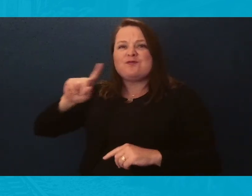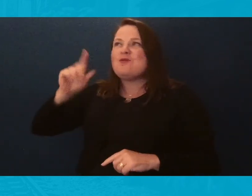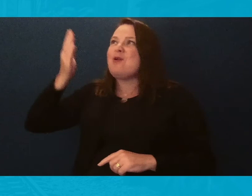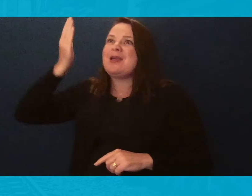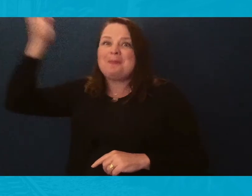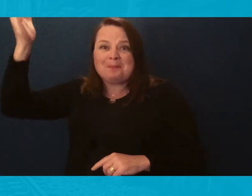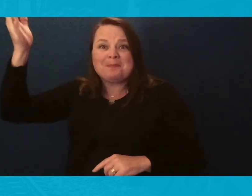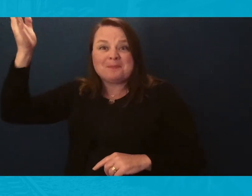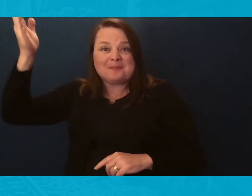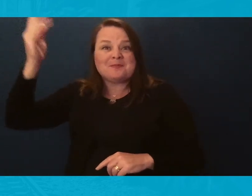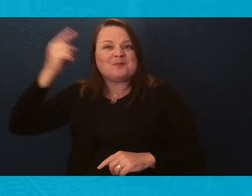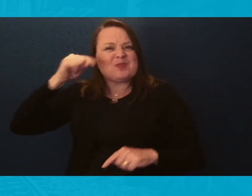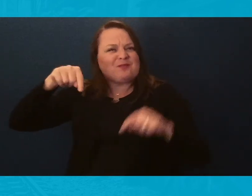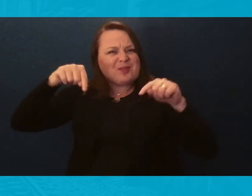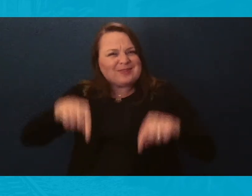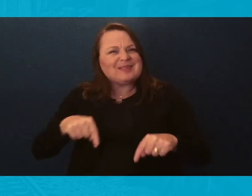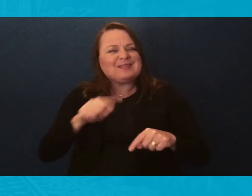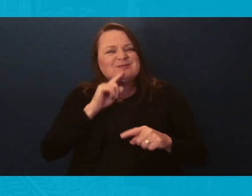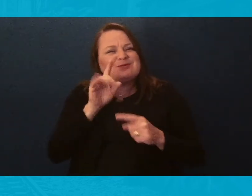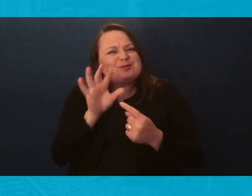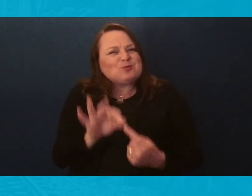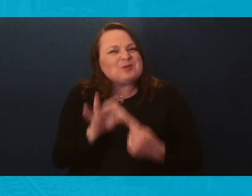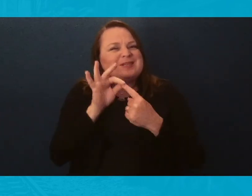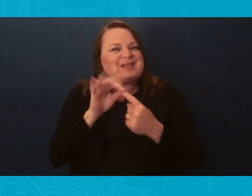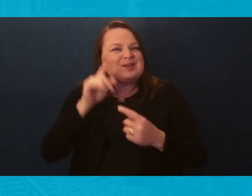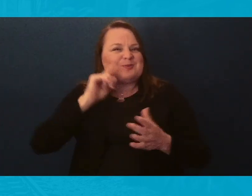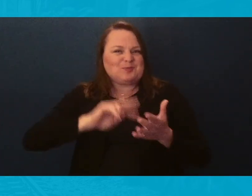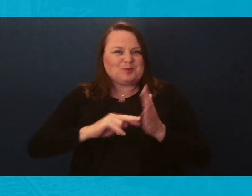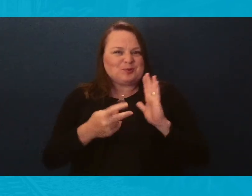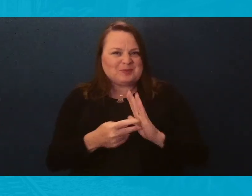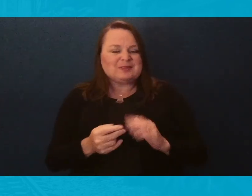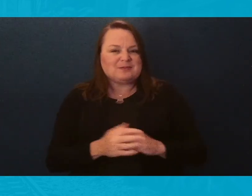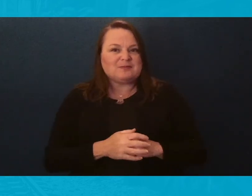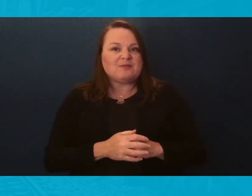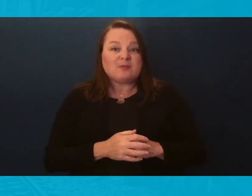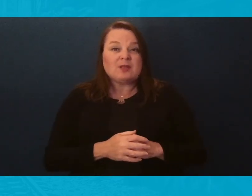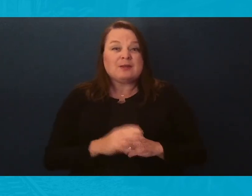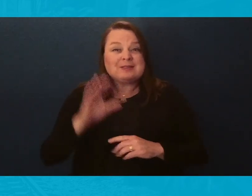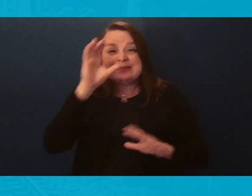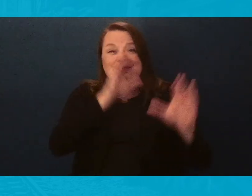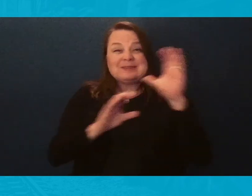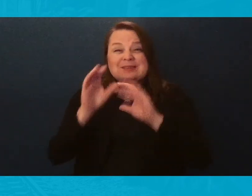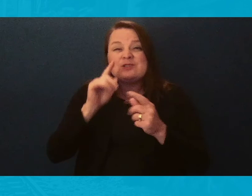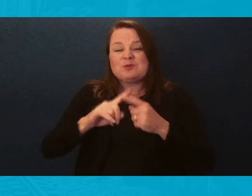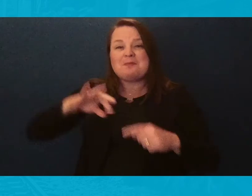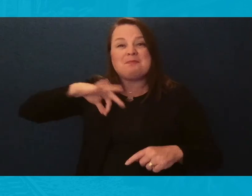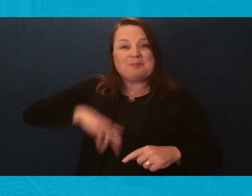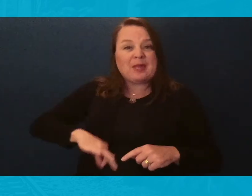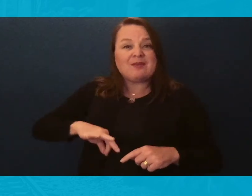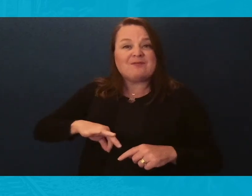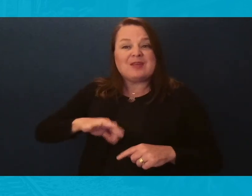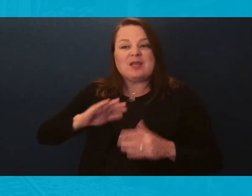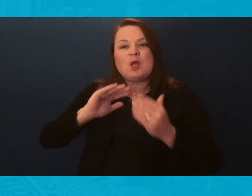and as I've continued to live with excellence, for God's excellence, for this unique purpose that we have,